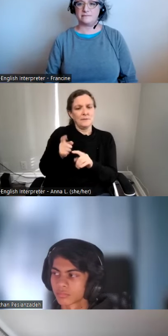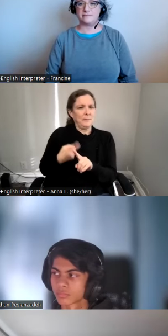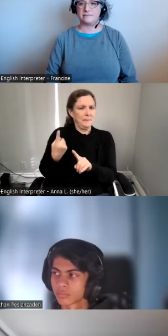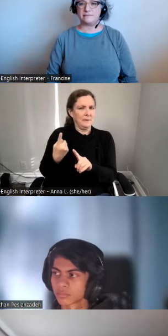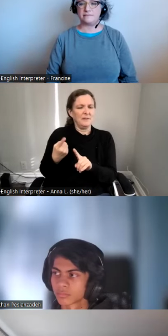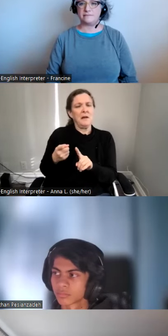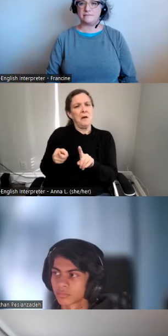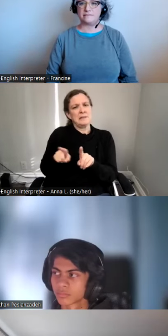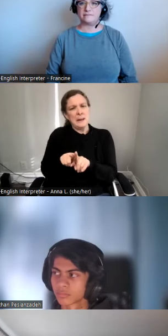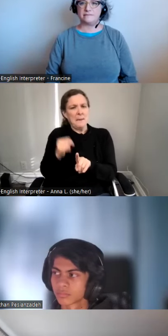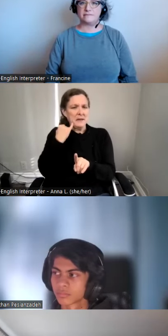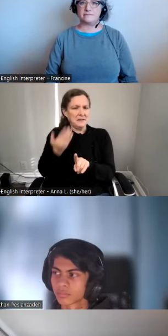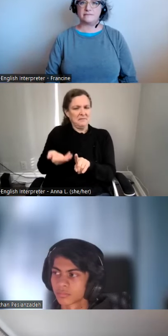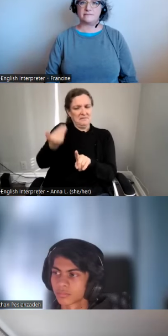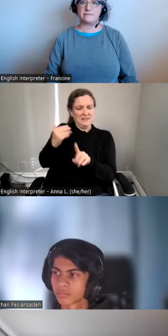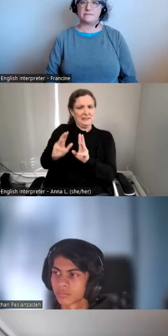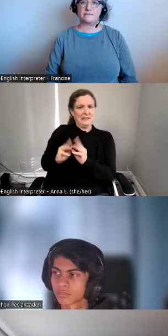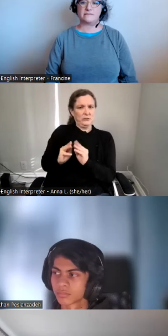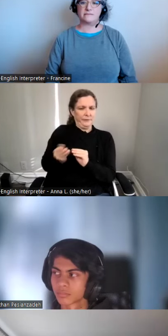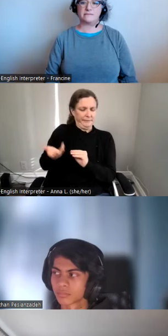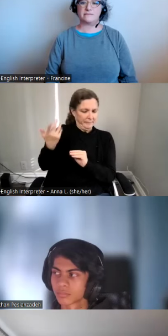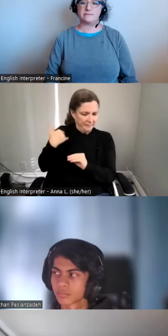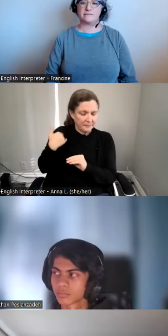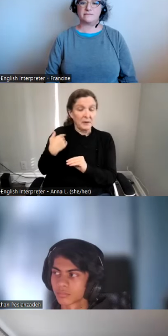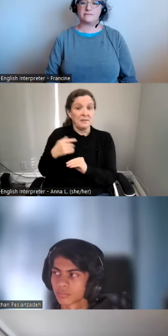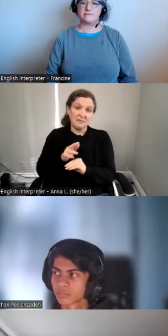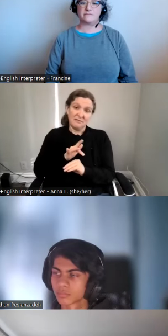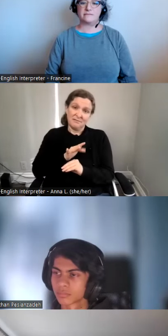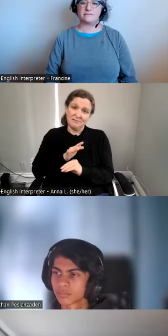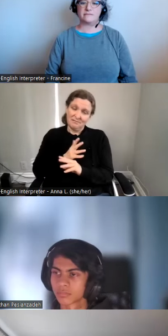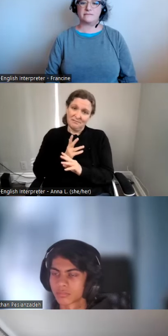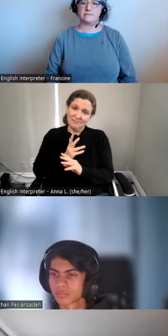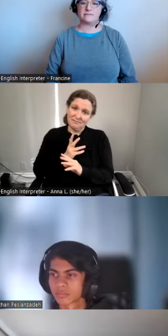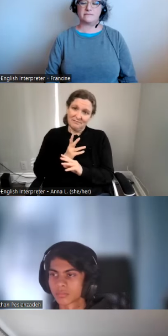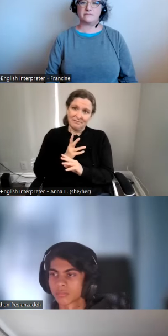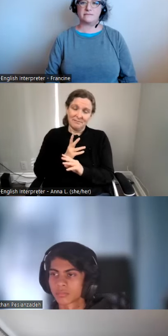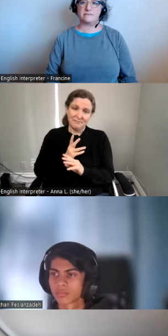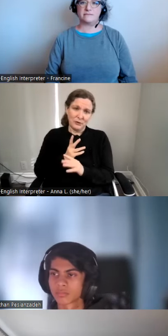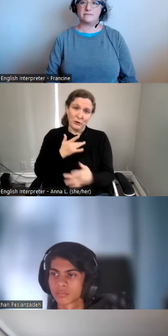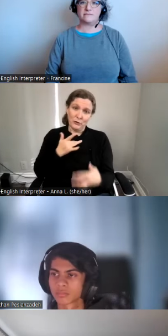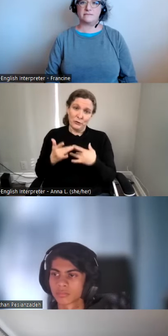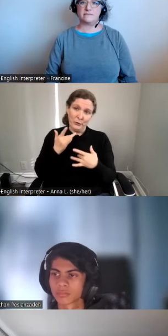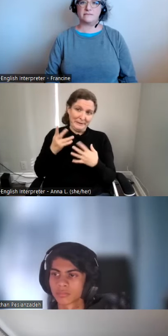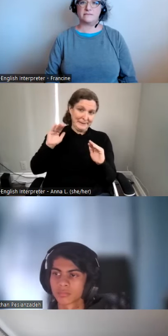questions, just to get some of the discussion going, we had a previously submitted question from a similar webinar that